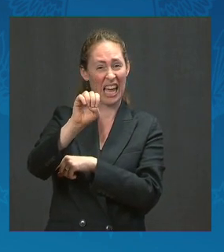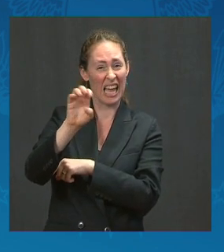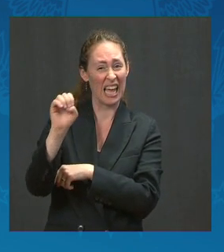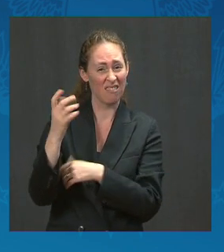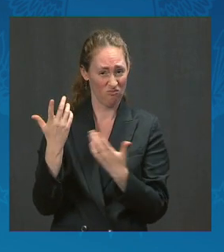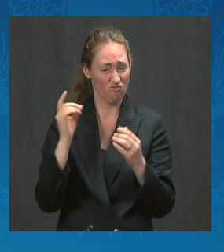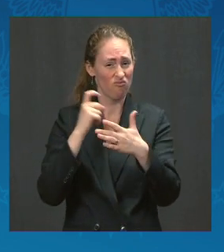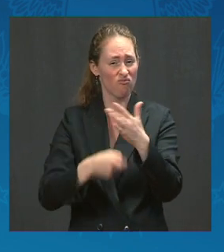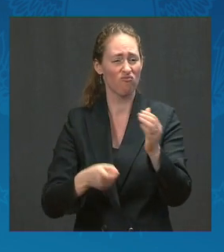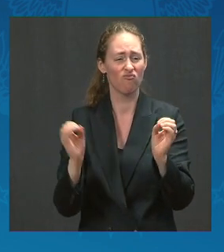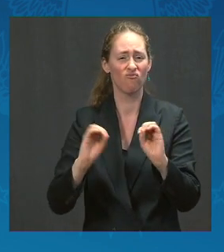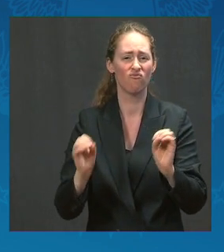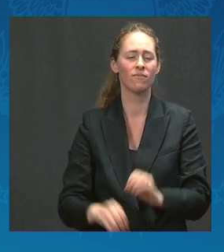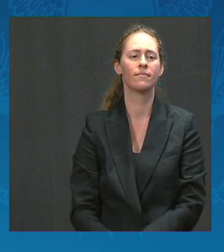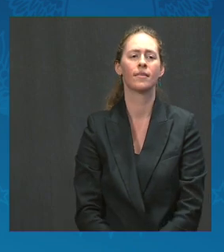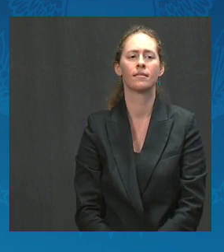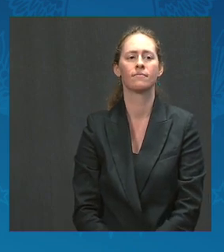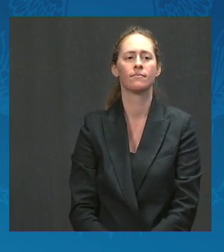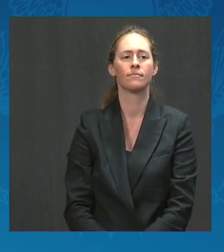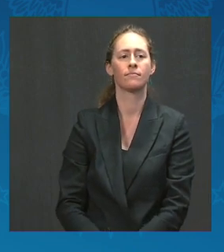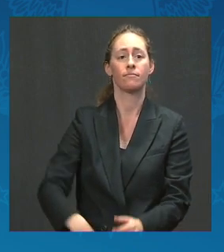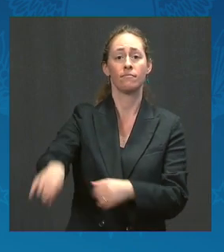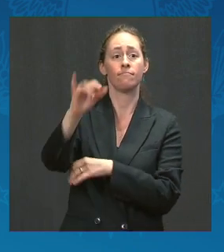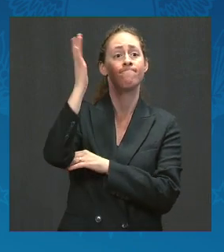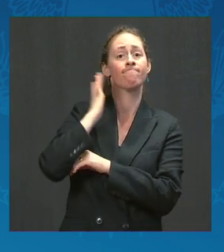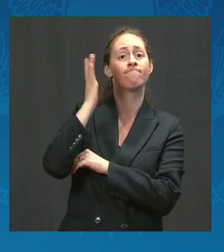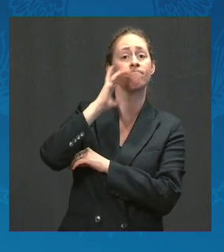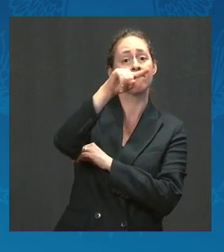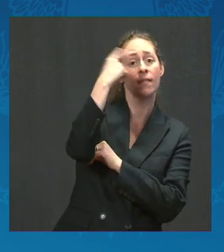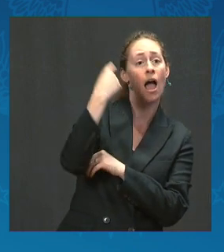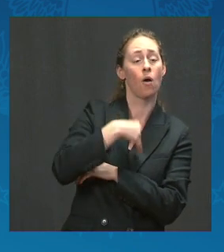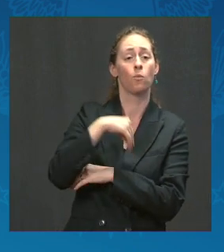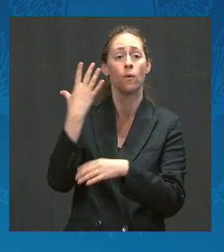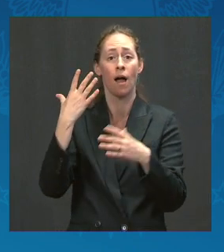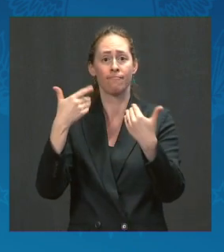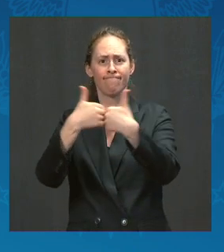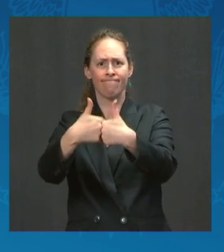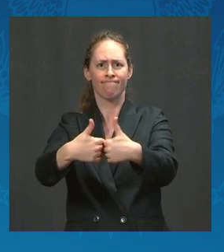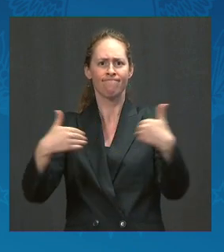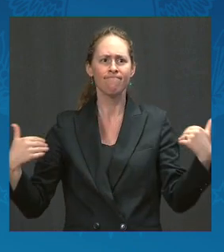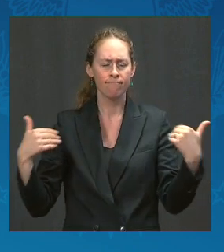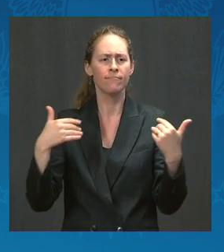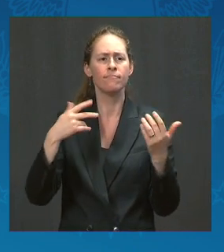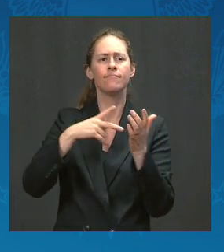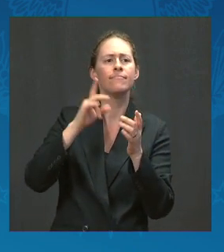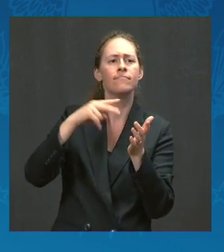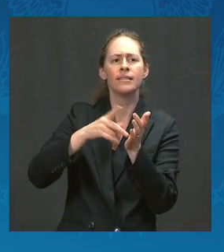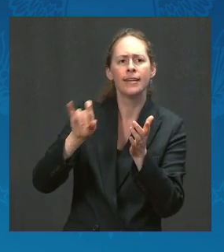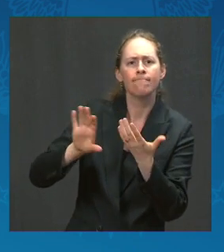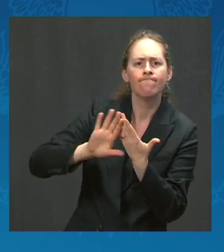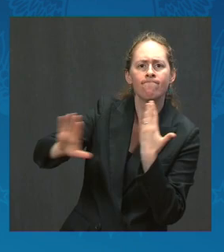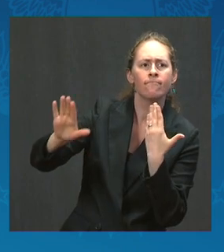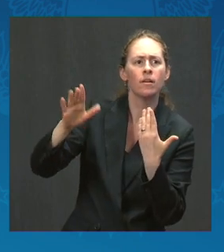When segregation kept people of color, kept black people from being able to determine their future,